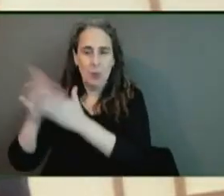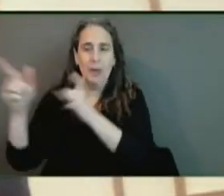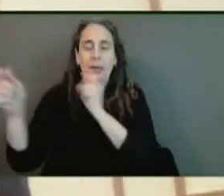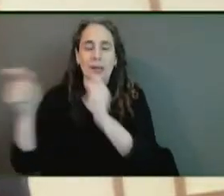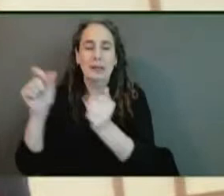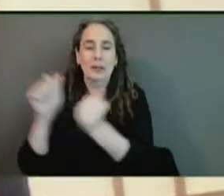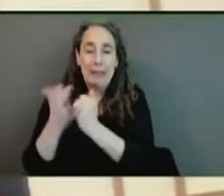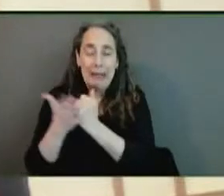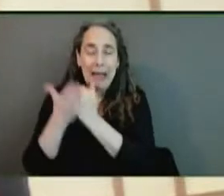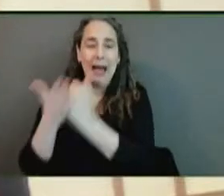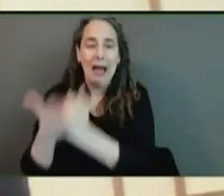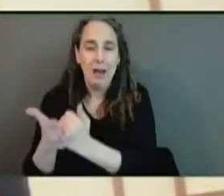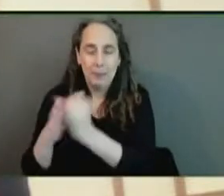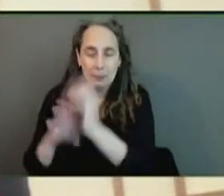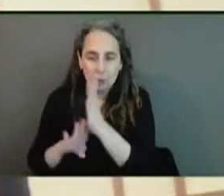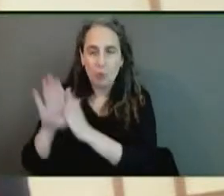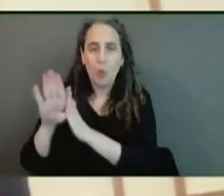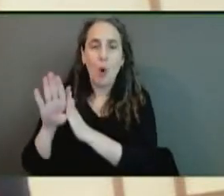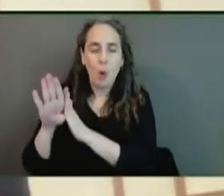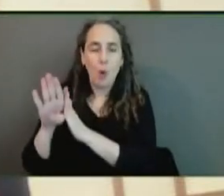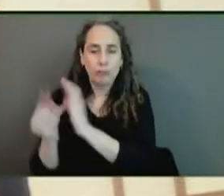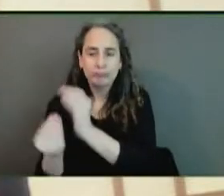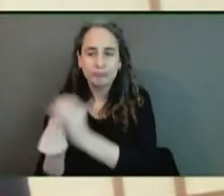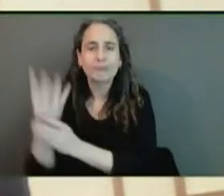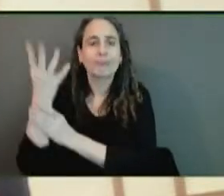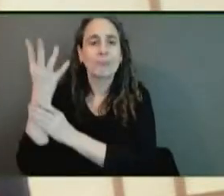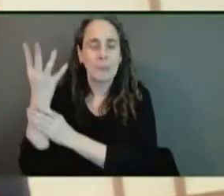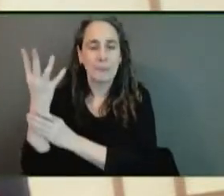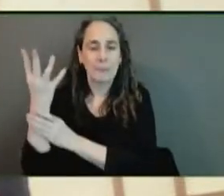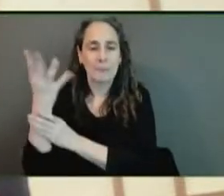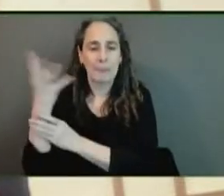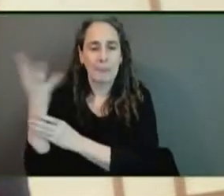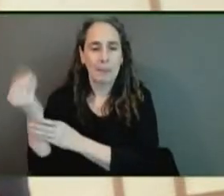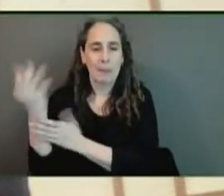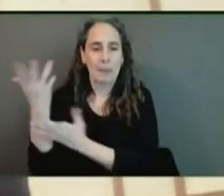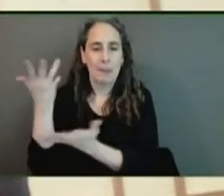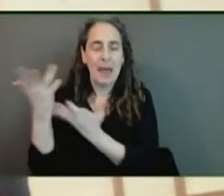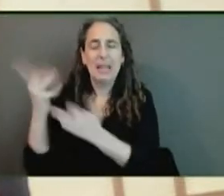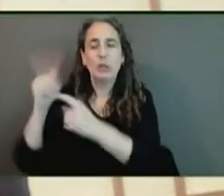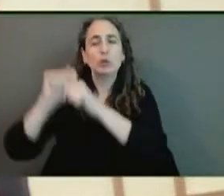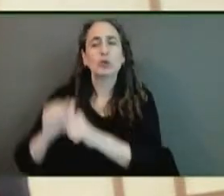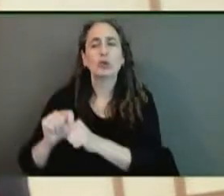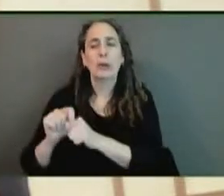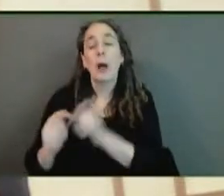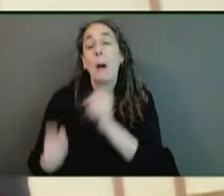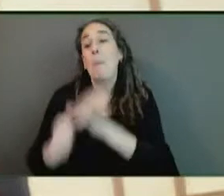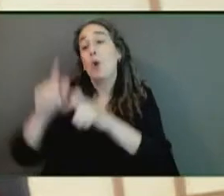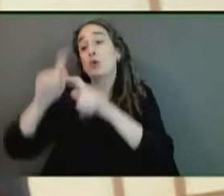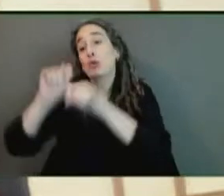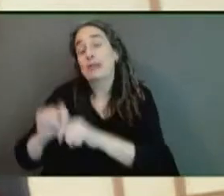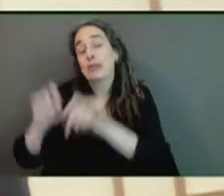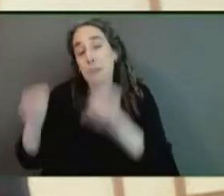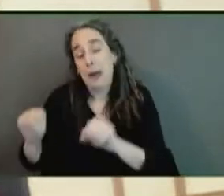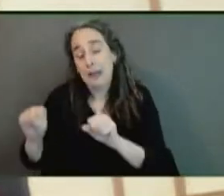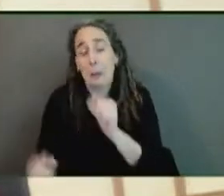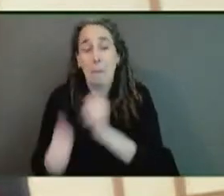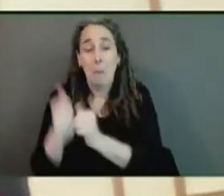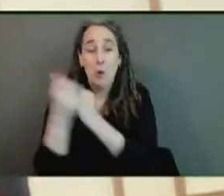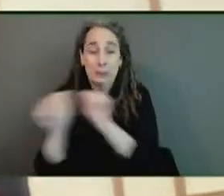of students by keeping them in school and dealing with helping them to grow and develop. And it